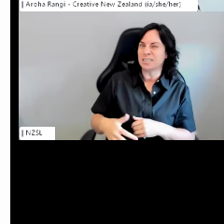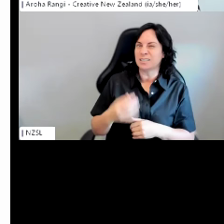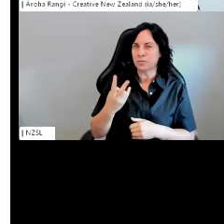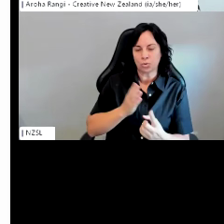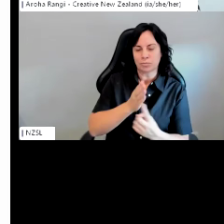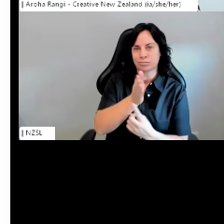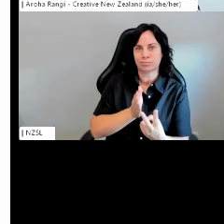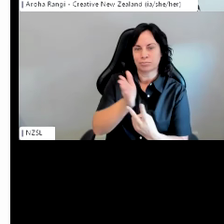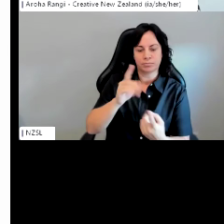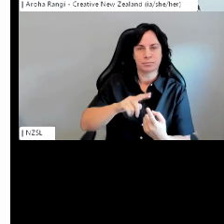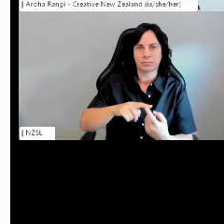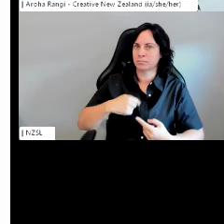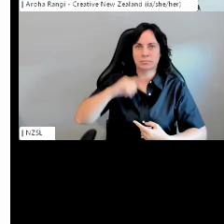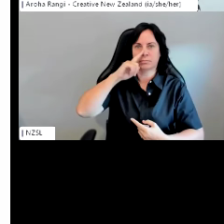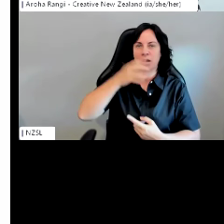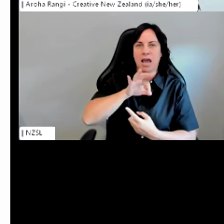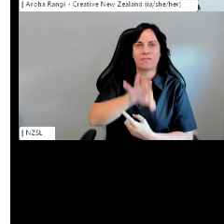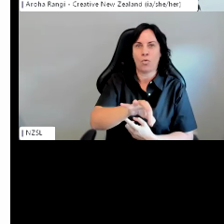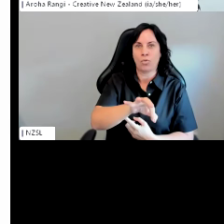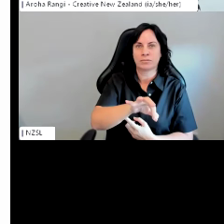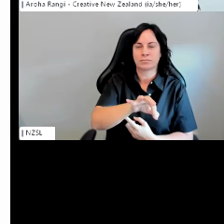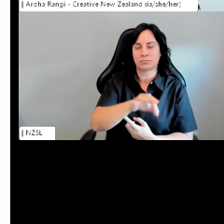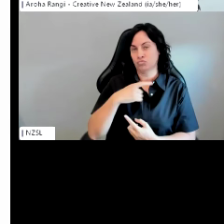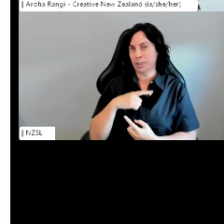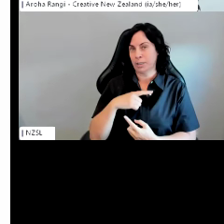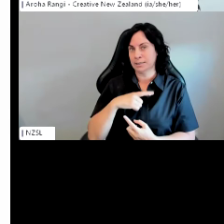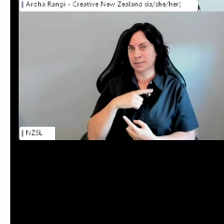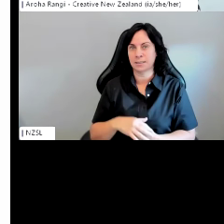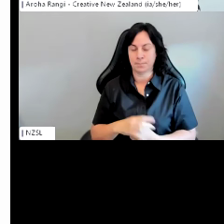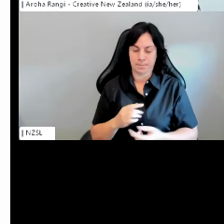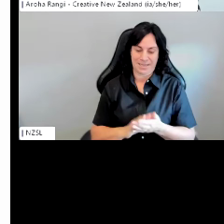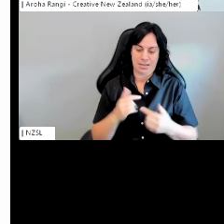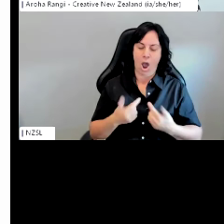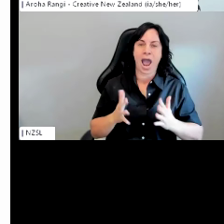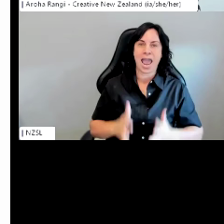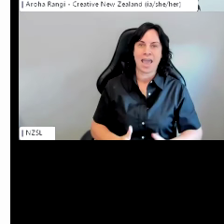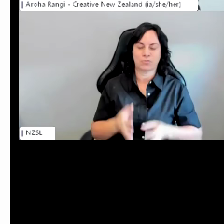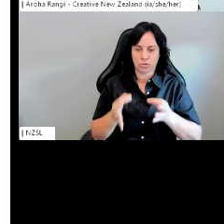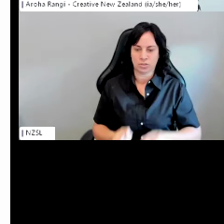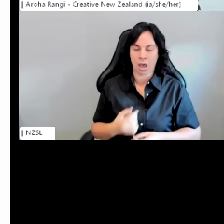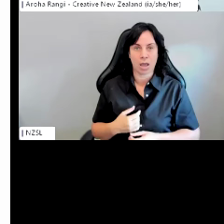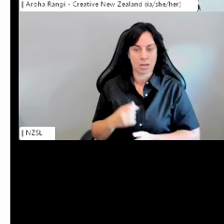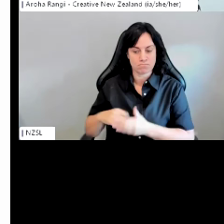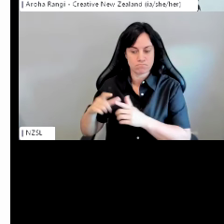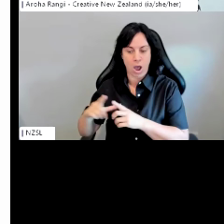afford it in the sense that um I'd have to choose between buying this ticket and heating my house or